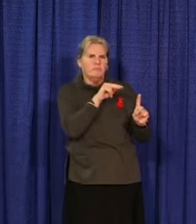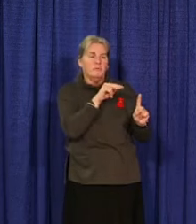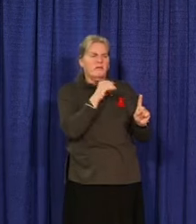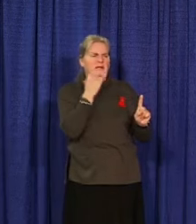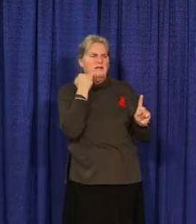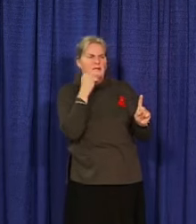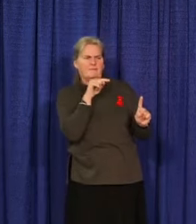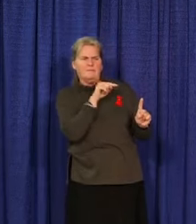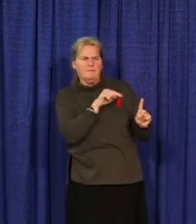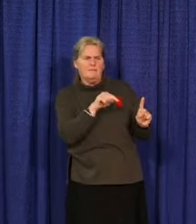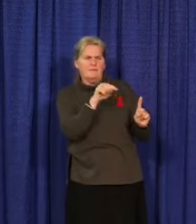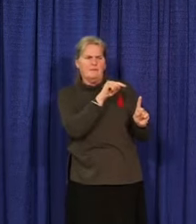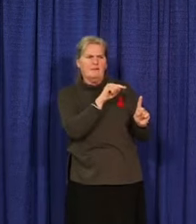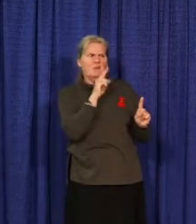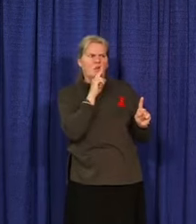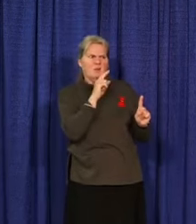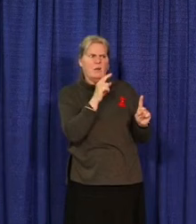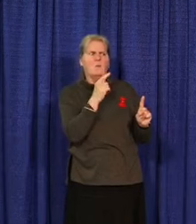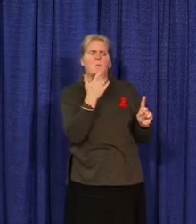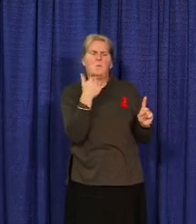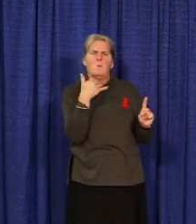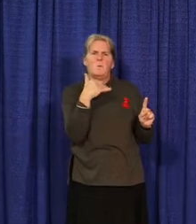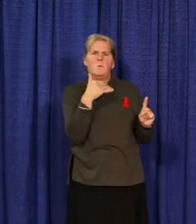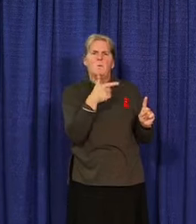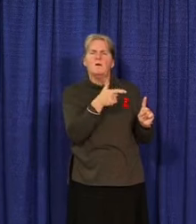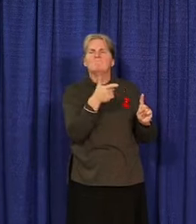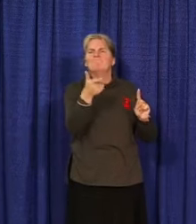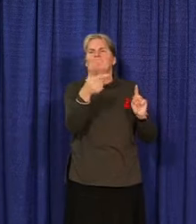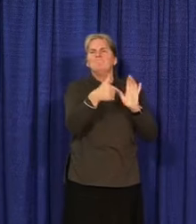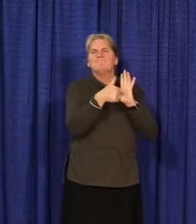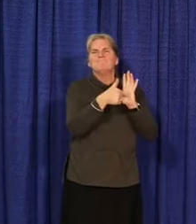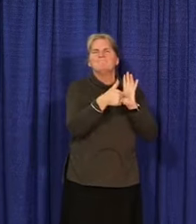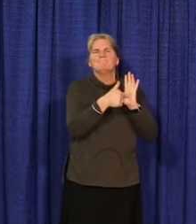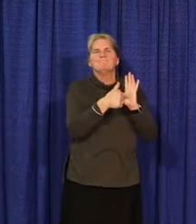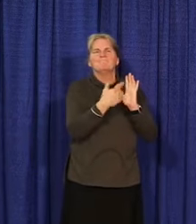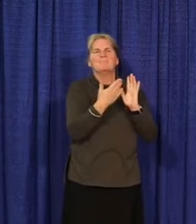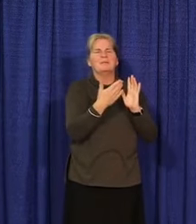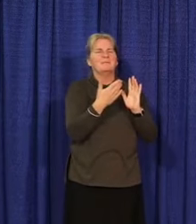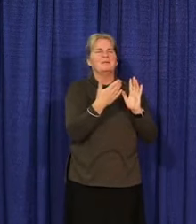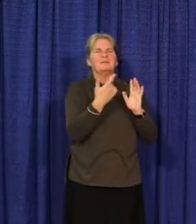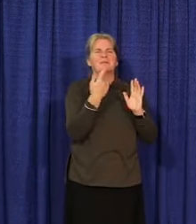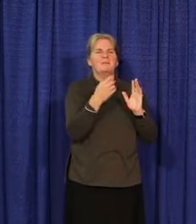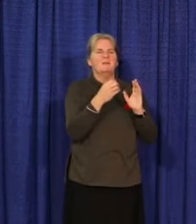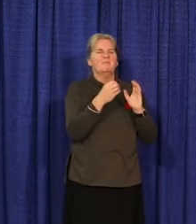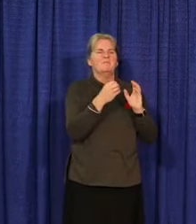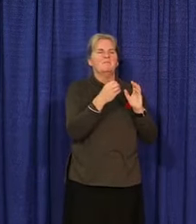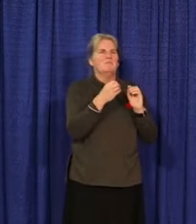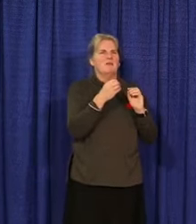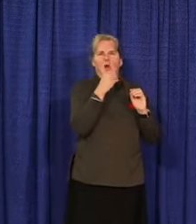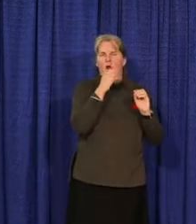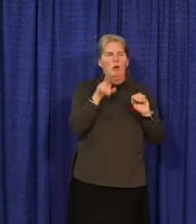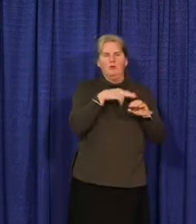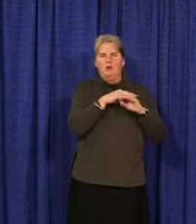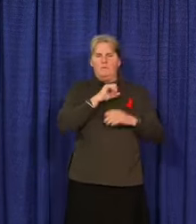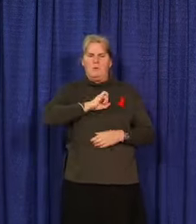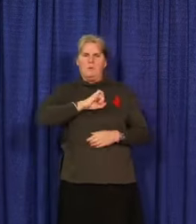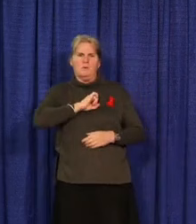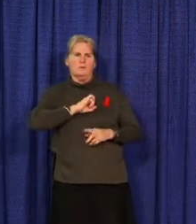We will you know if there are signals that this is something more-- for example, something more than a common goal, there